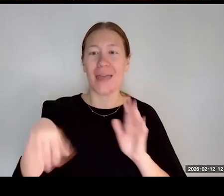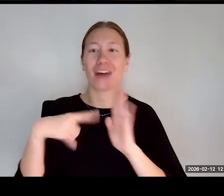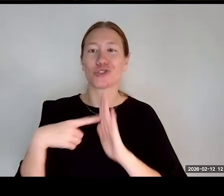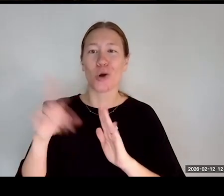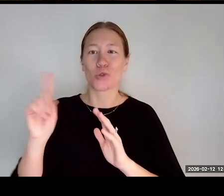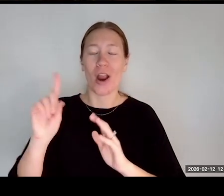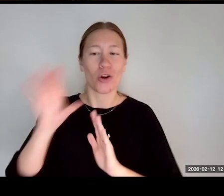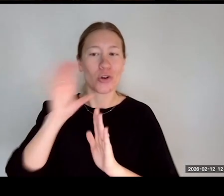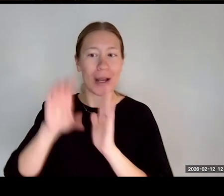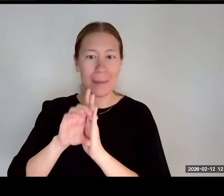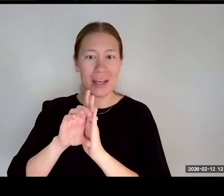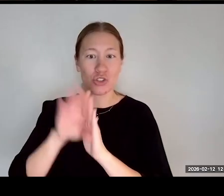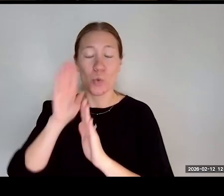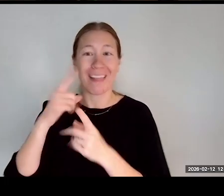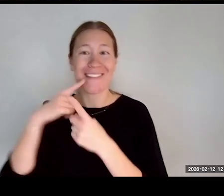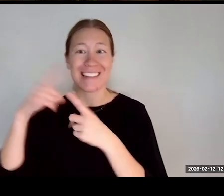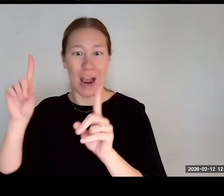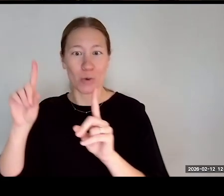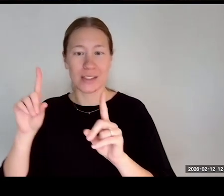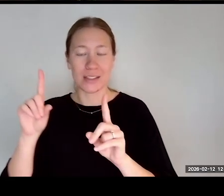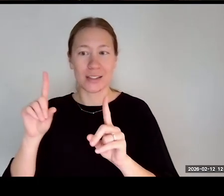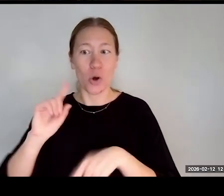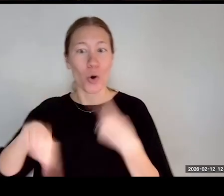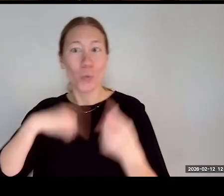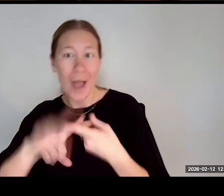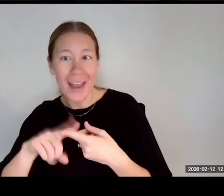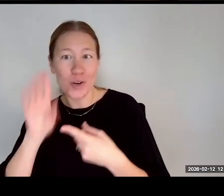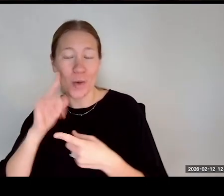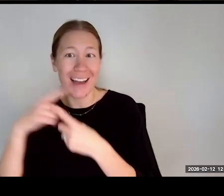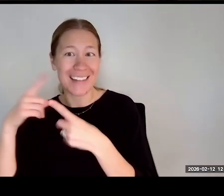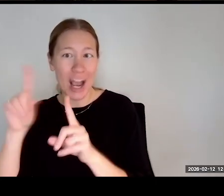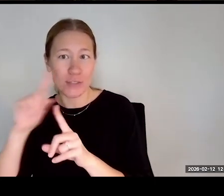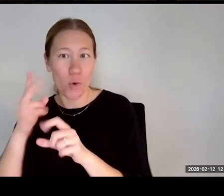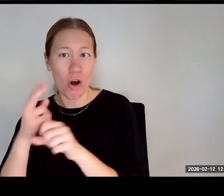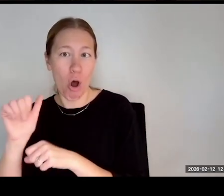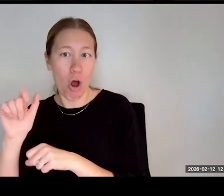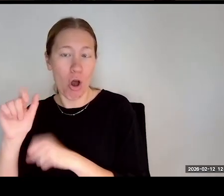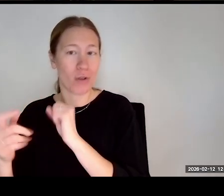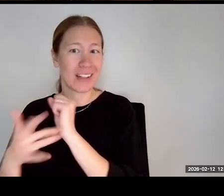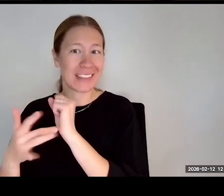going to be announced and read to users. So I can have it read just before this section heading,